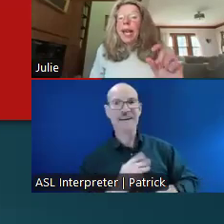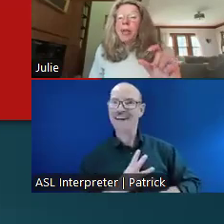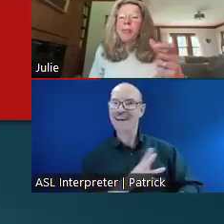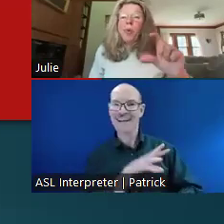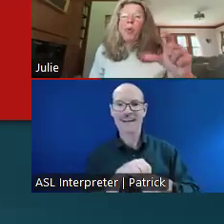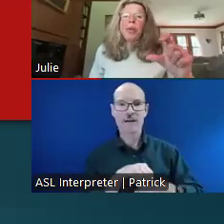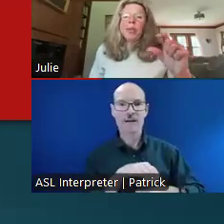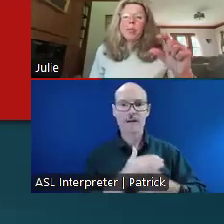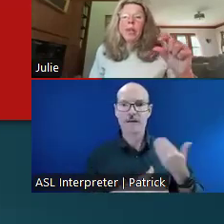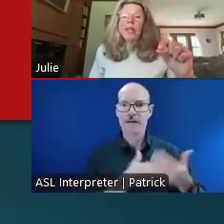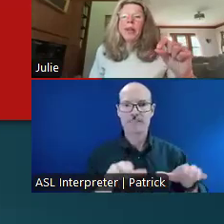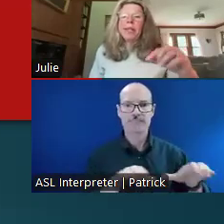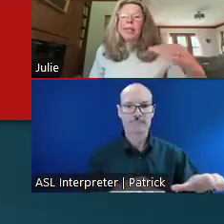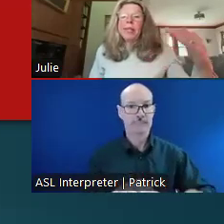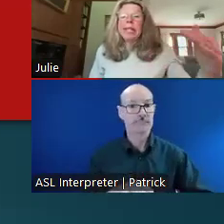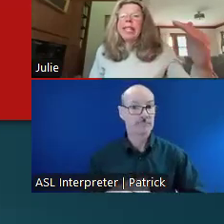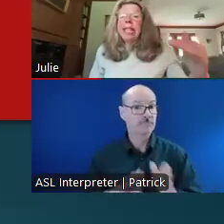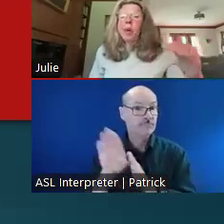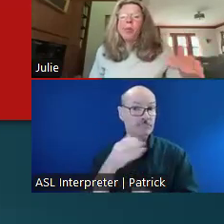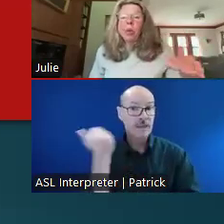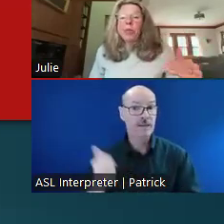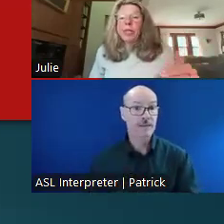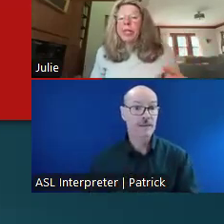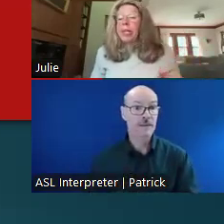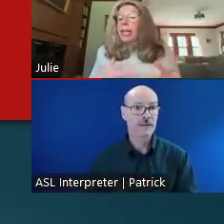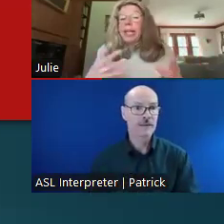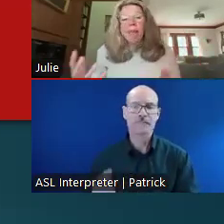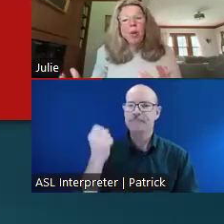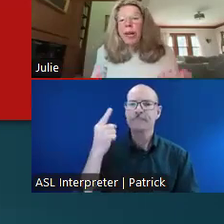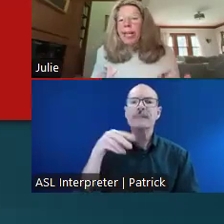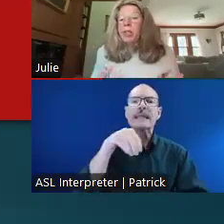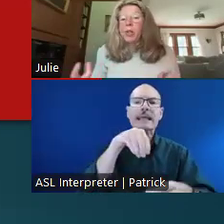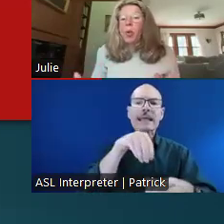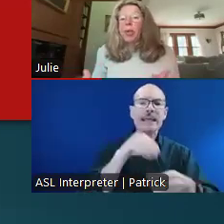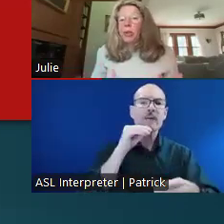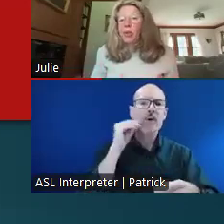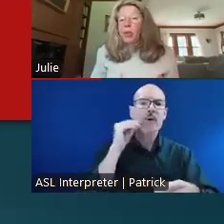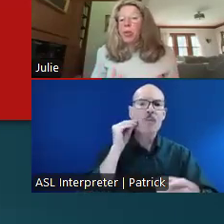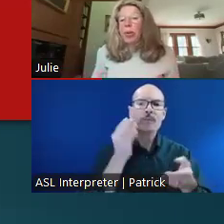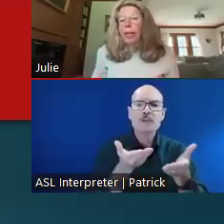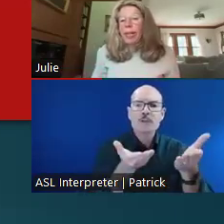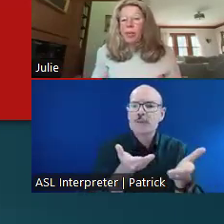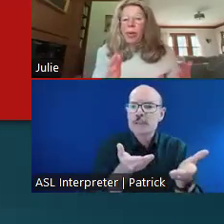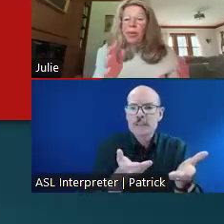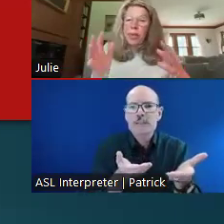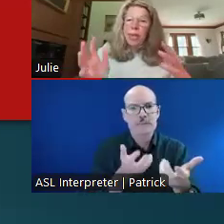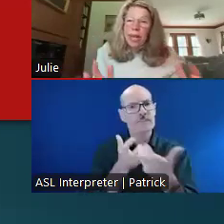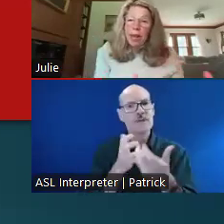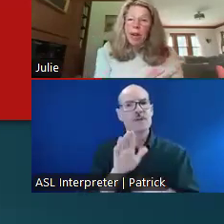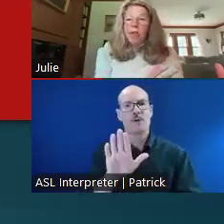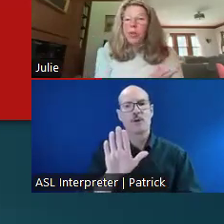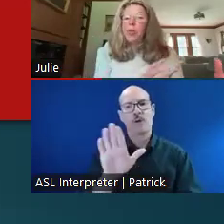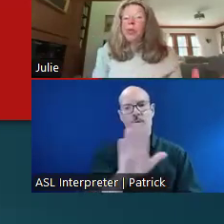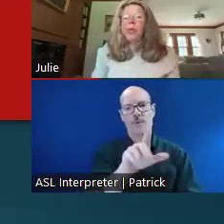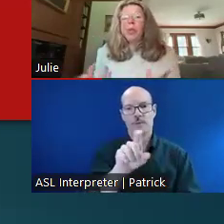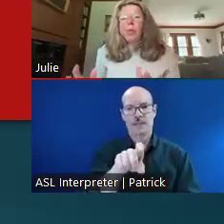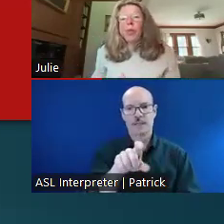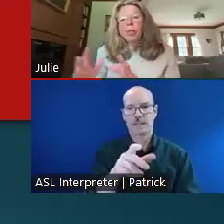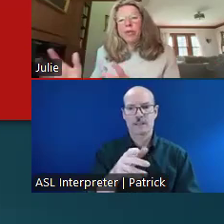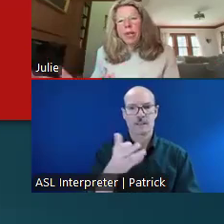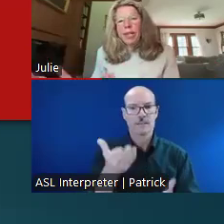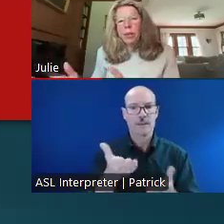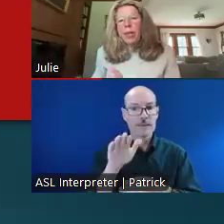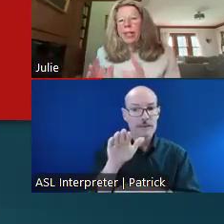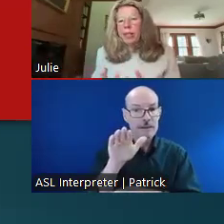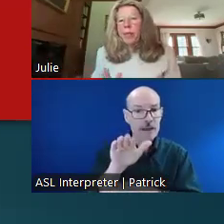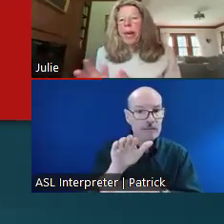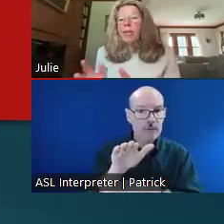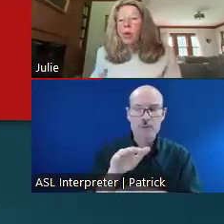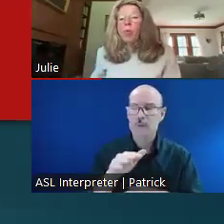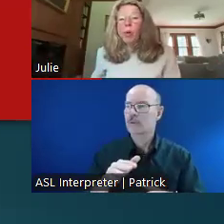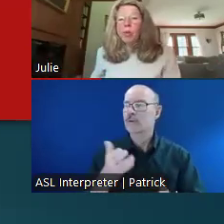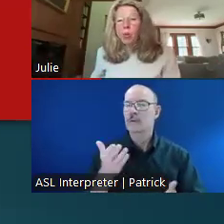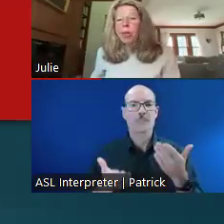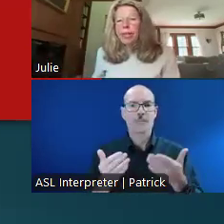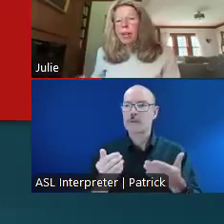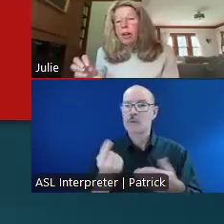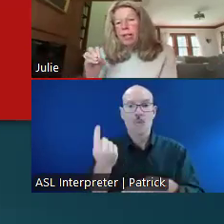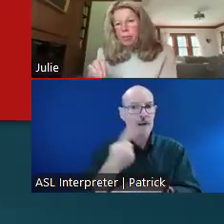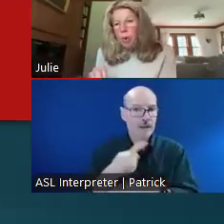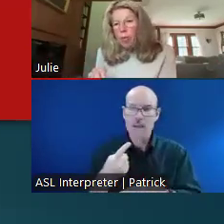Other important points to recognize is these in-home services can abranged according to your needs, whether it's an afternoon, several days a week.